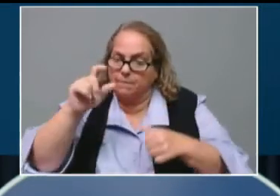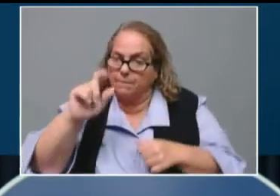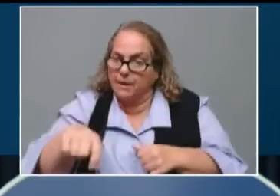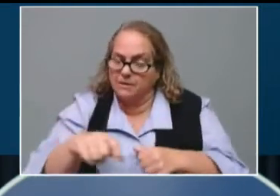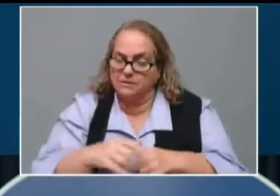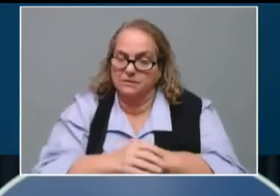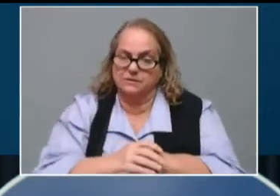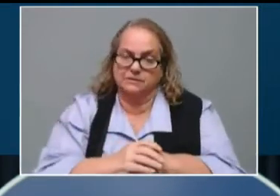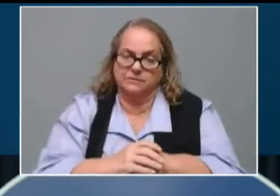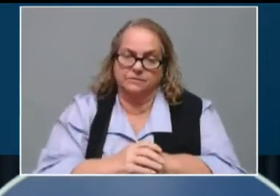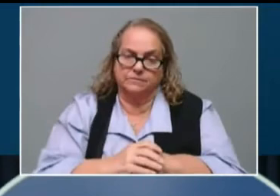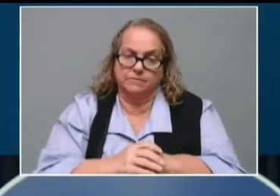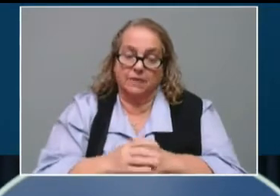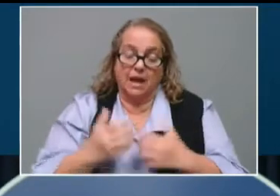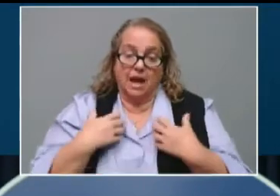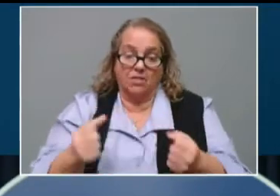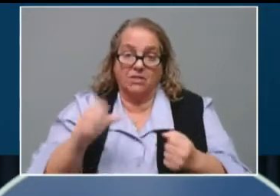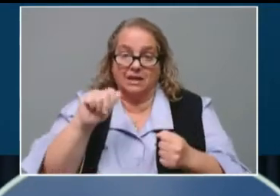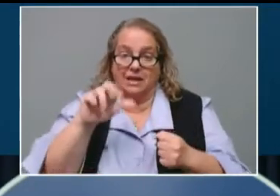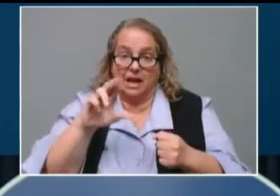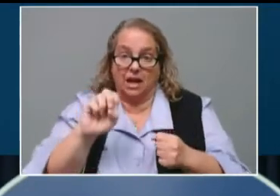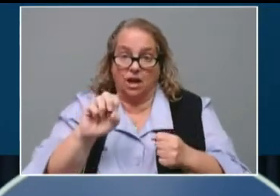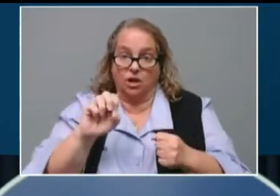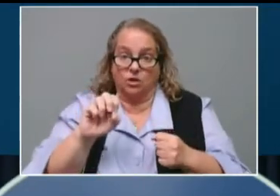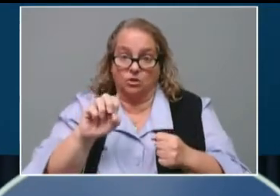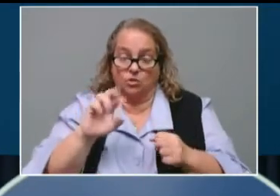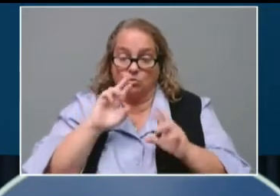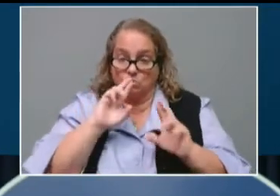Health care capacity. Report good news over the past seven days,